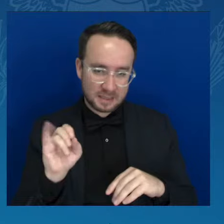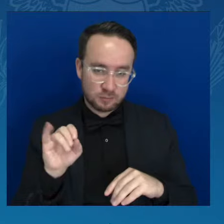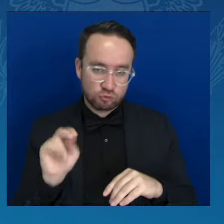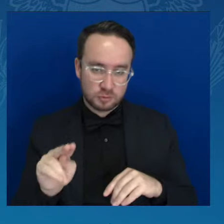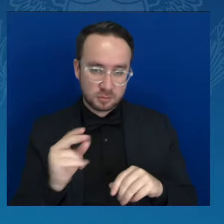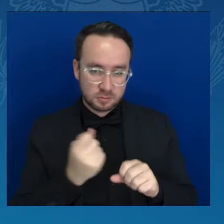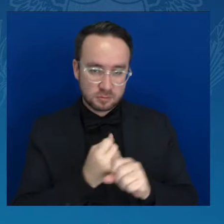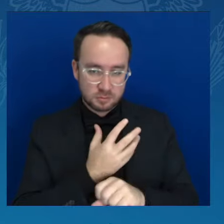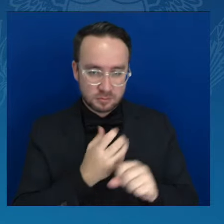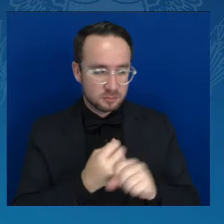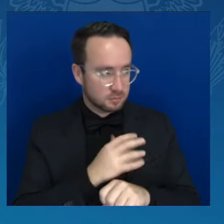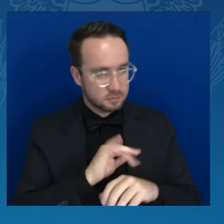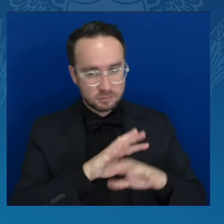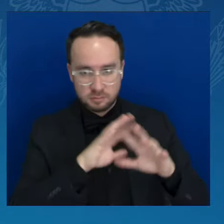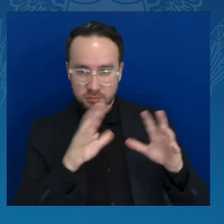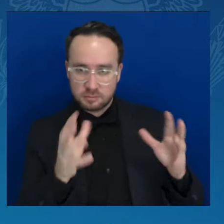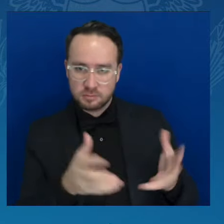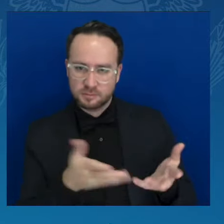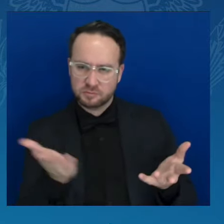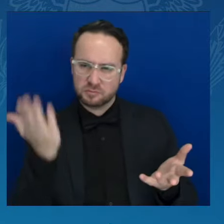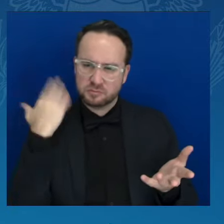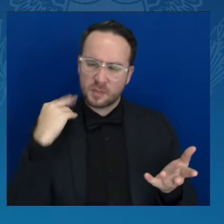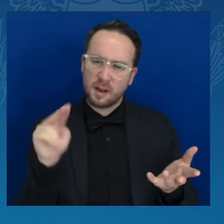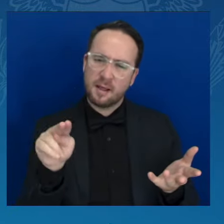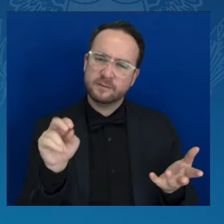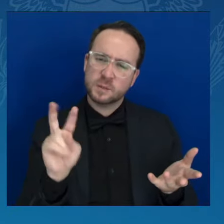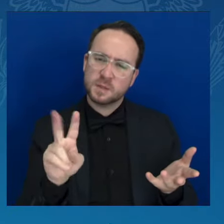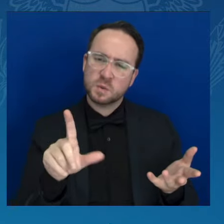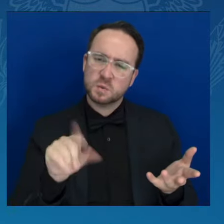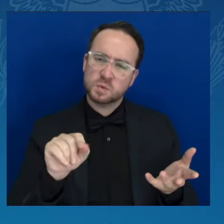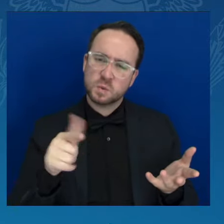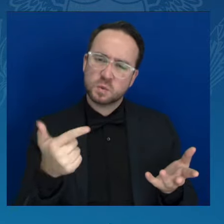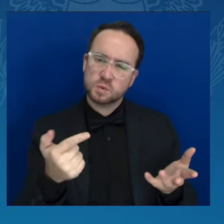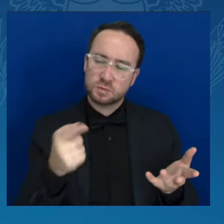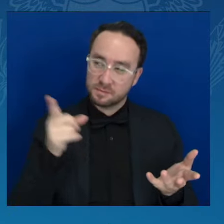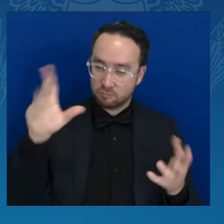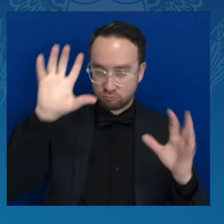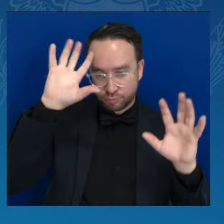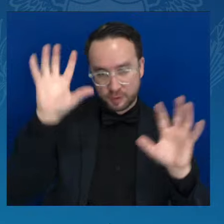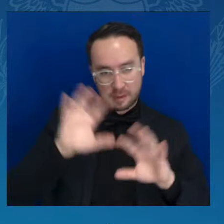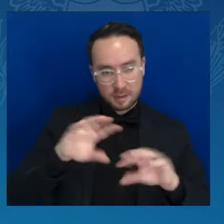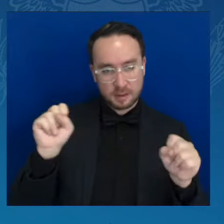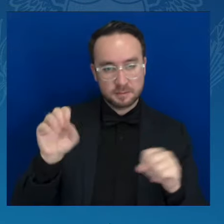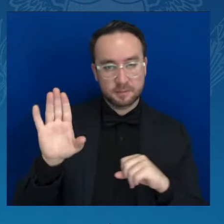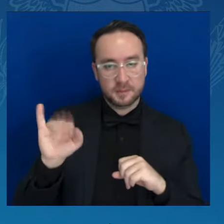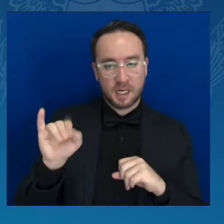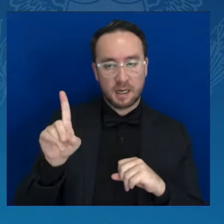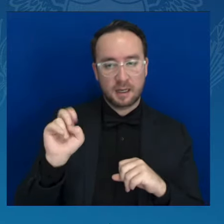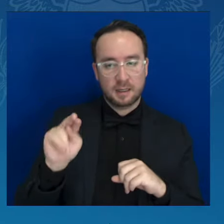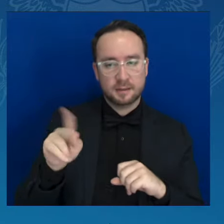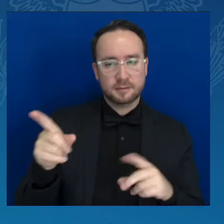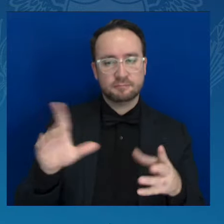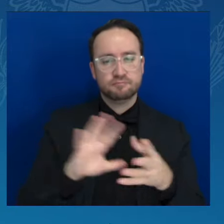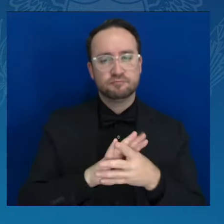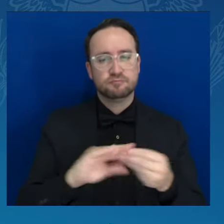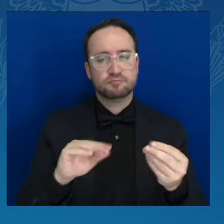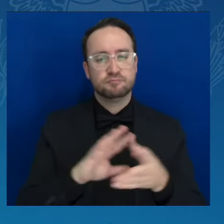U.S. methane emissions while protecting workers and communities, creating good jobs and promoting U.S. innovation.